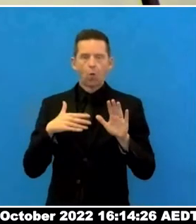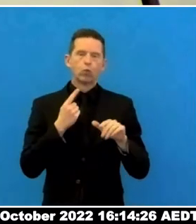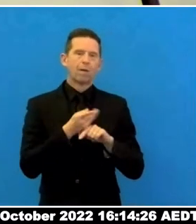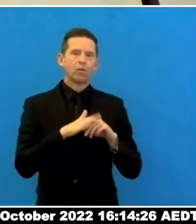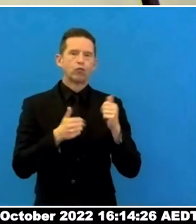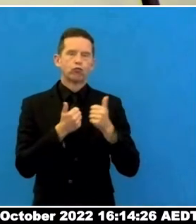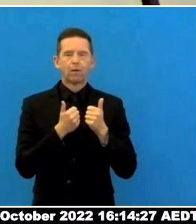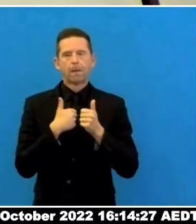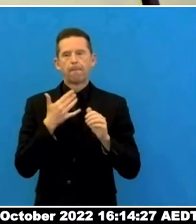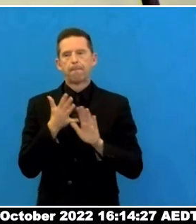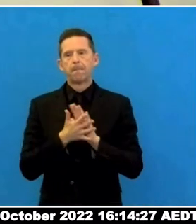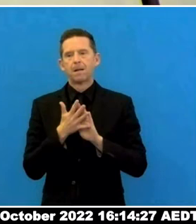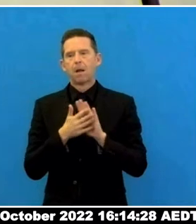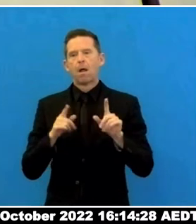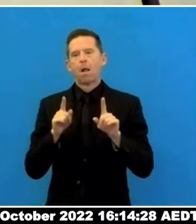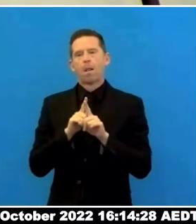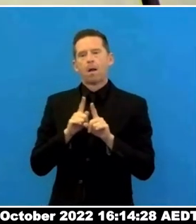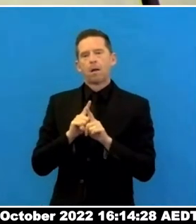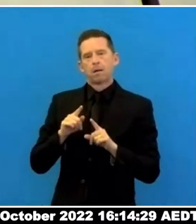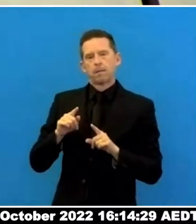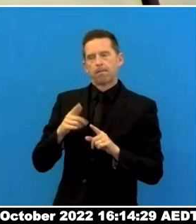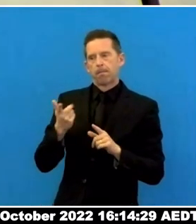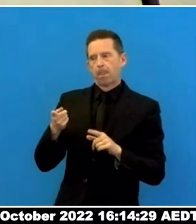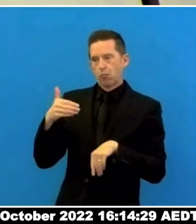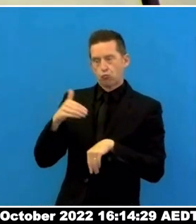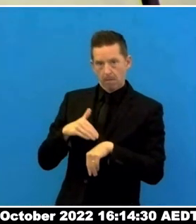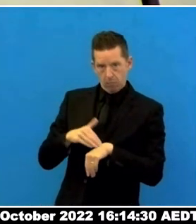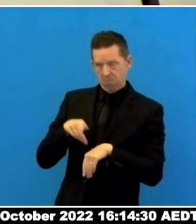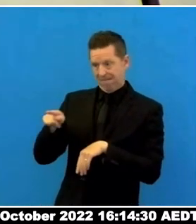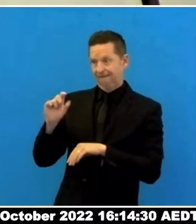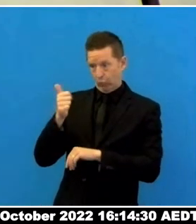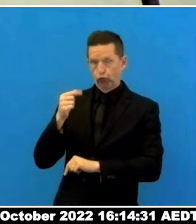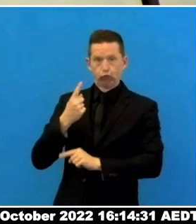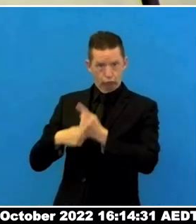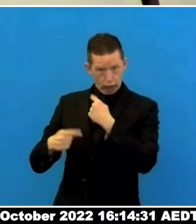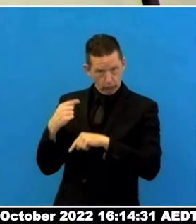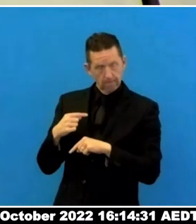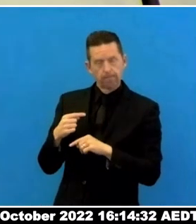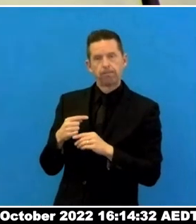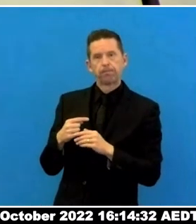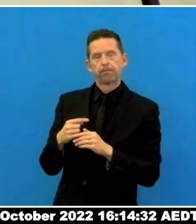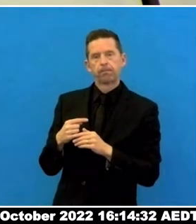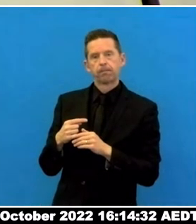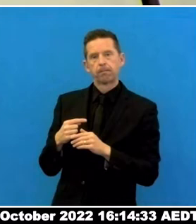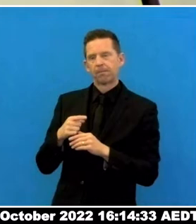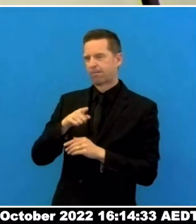I'm talking about the kinds of problems that you have each spoken about, of people understanding their entitlements,